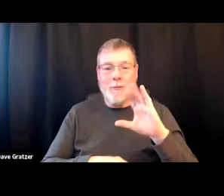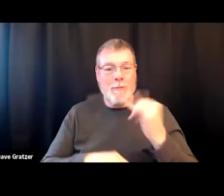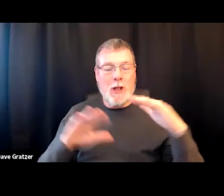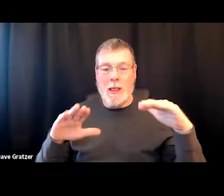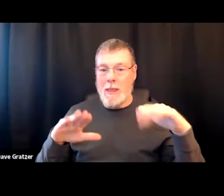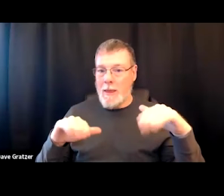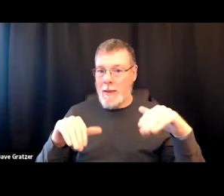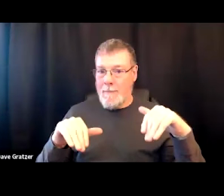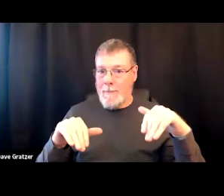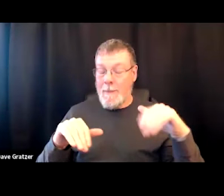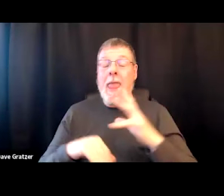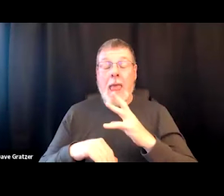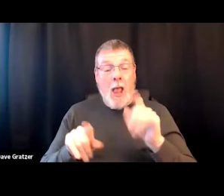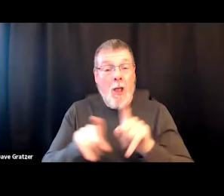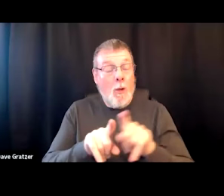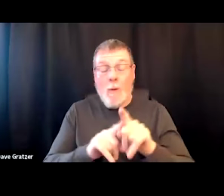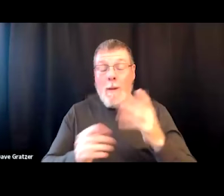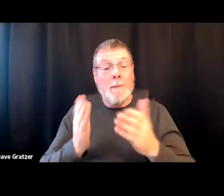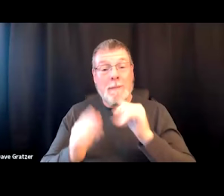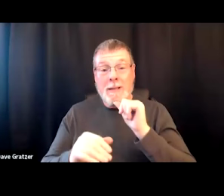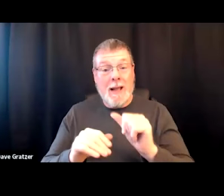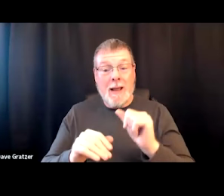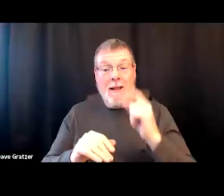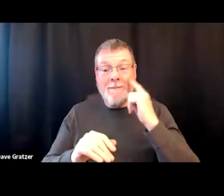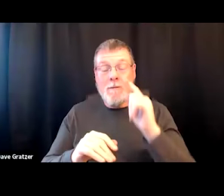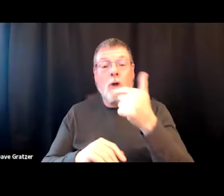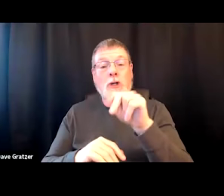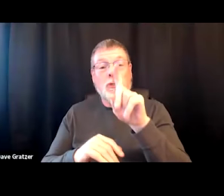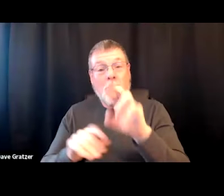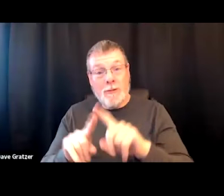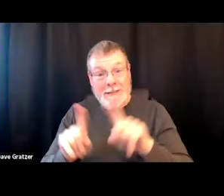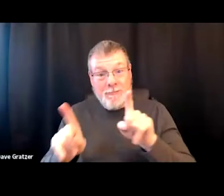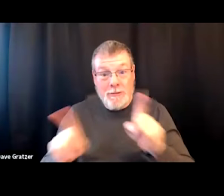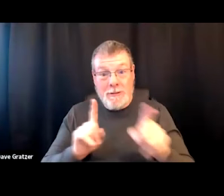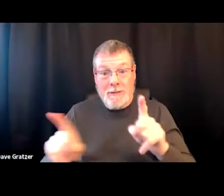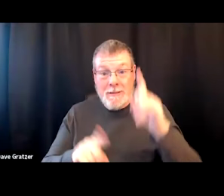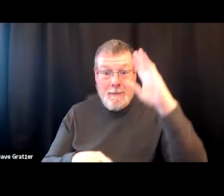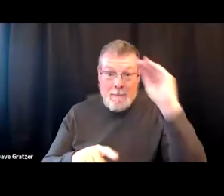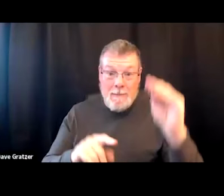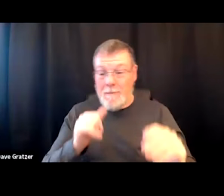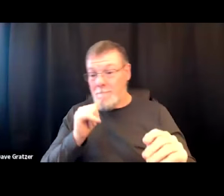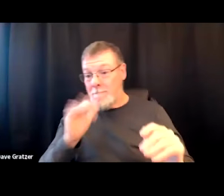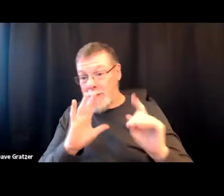and may not have also been validated for gender differences or for differences in ethnicity